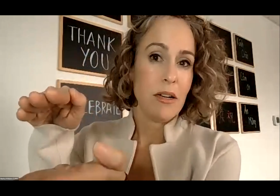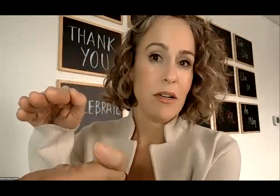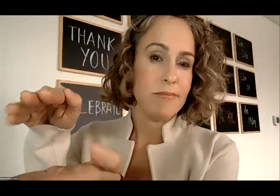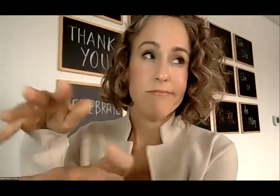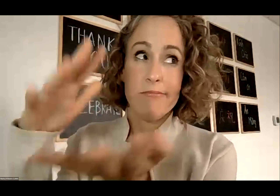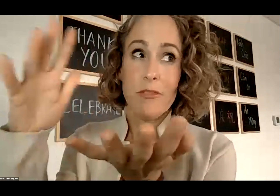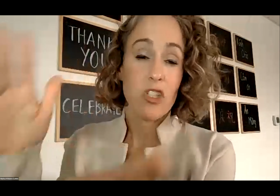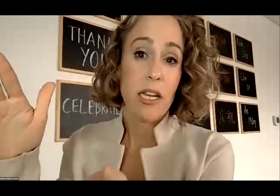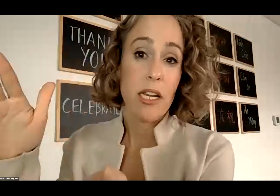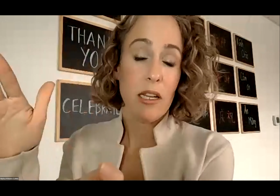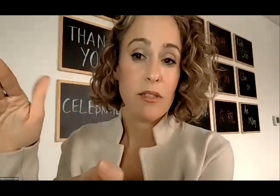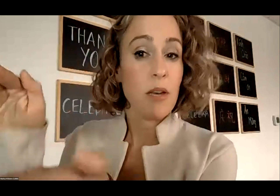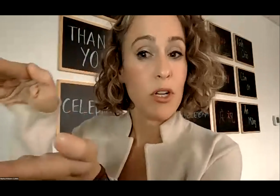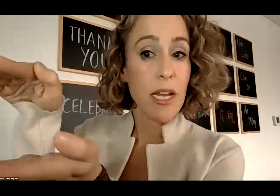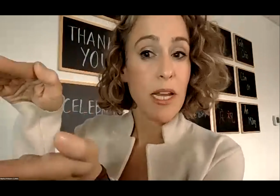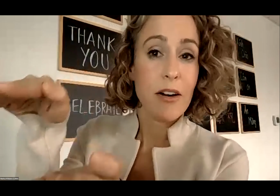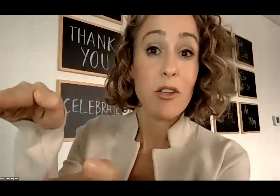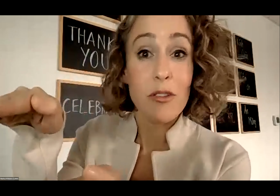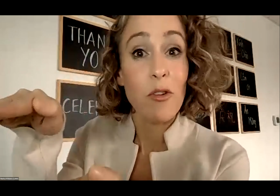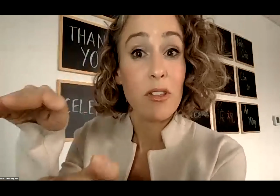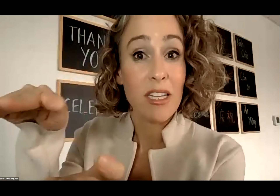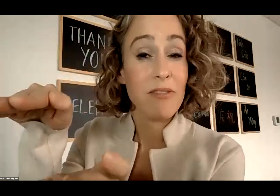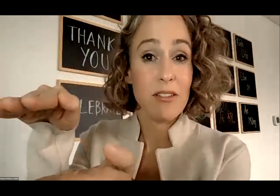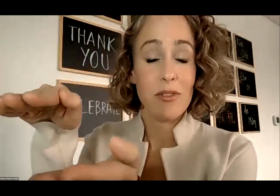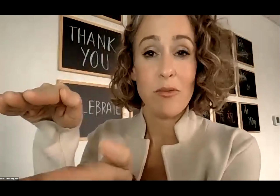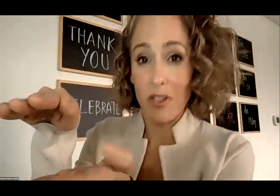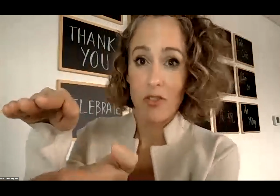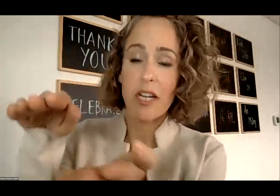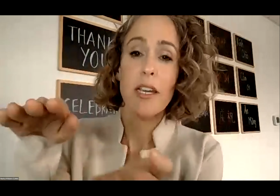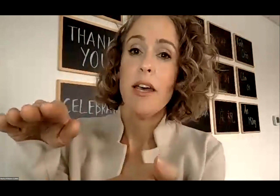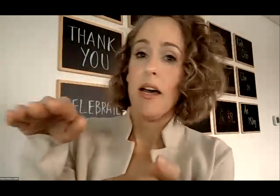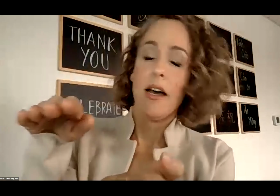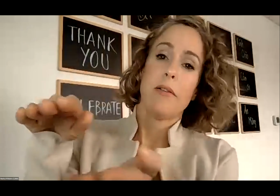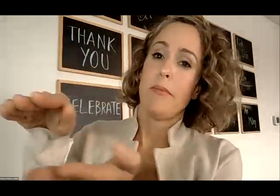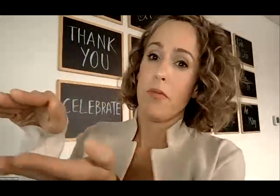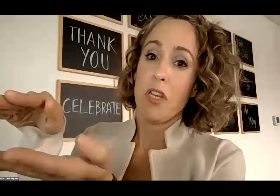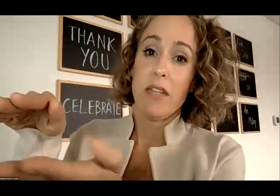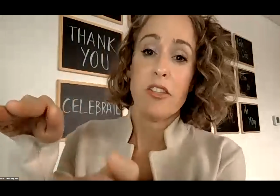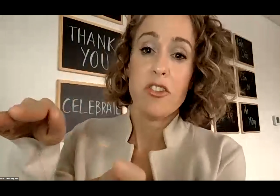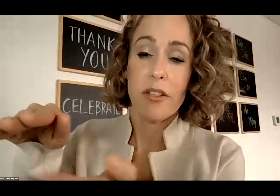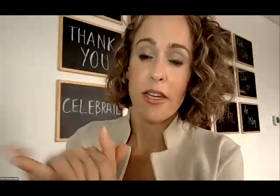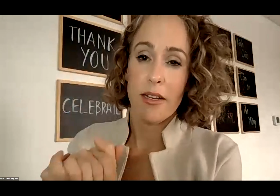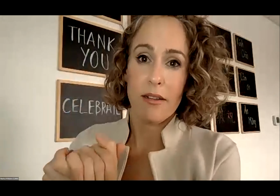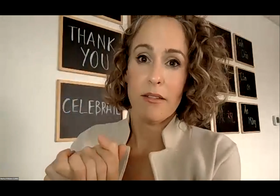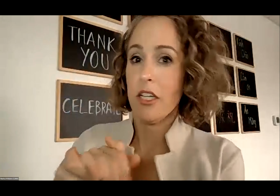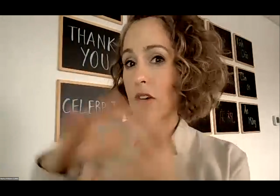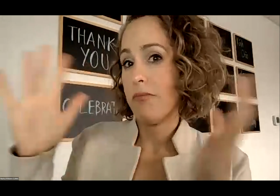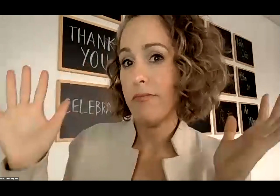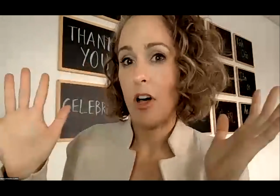on training someone to how to use a forklift. This was a real story. We need this translated in you know